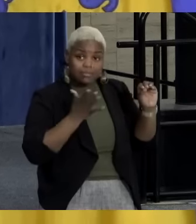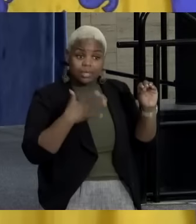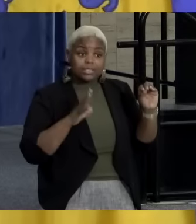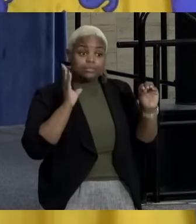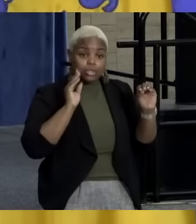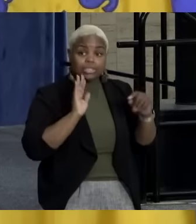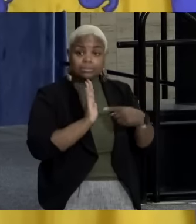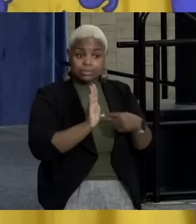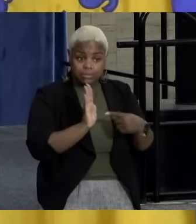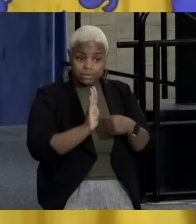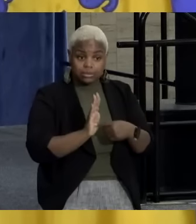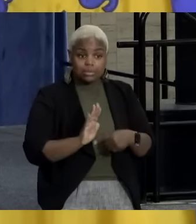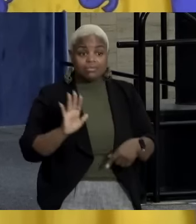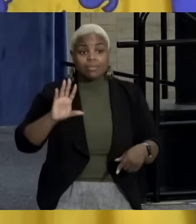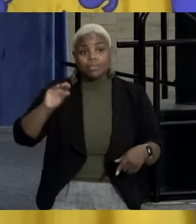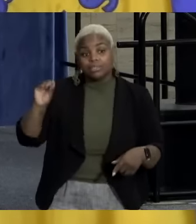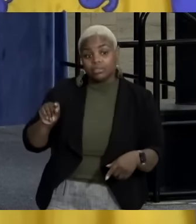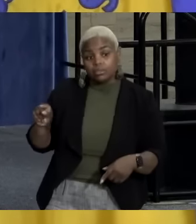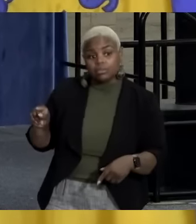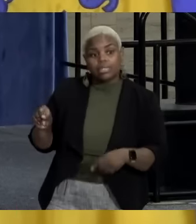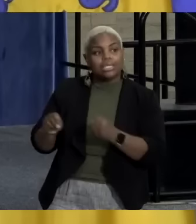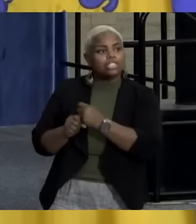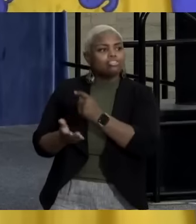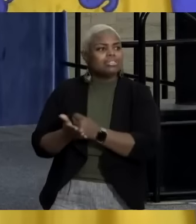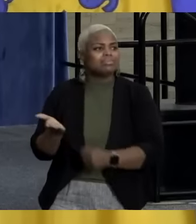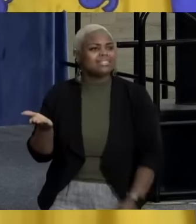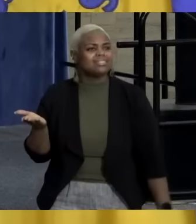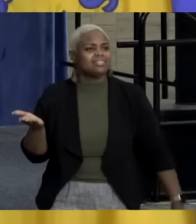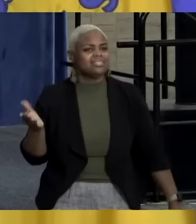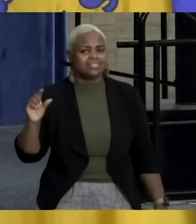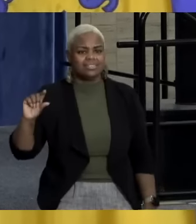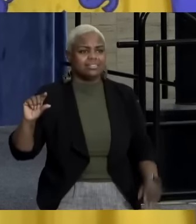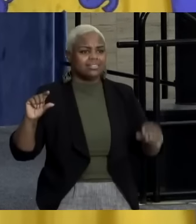If a patient does get a prescription from her doctor and brings it home,